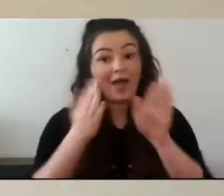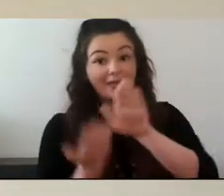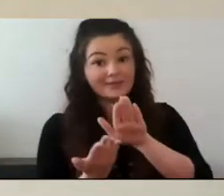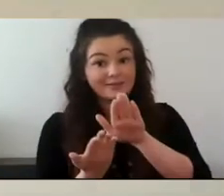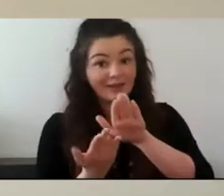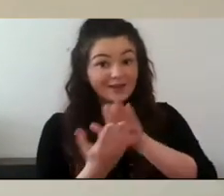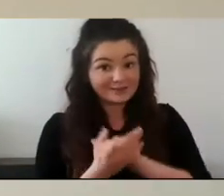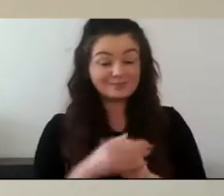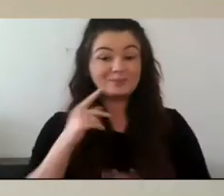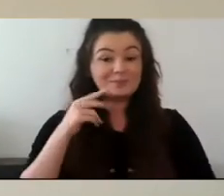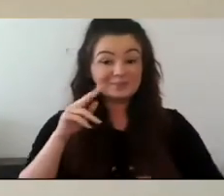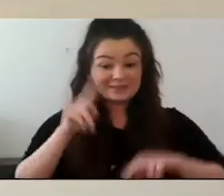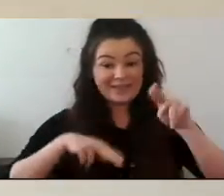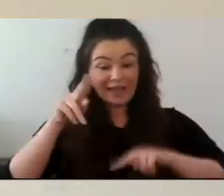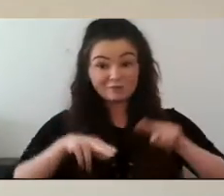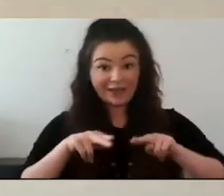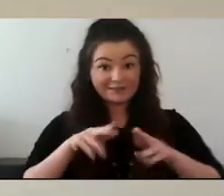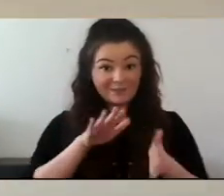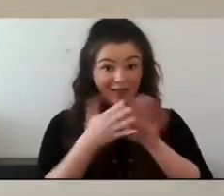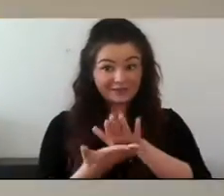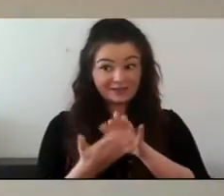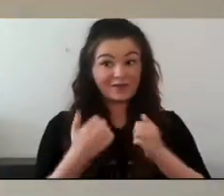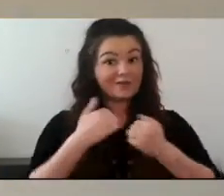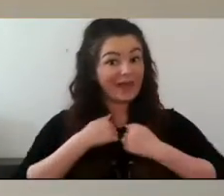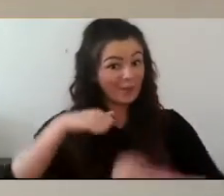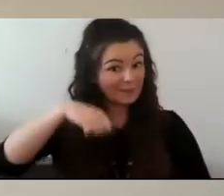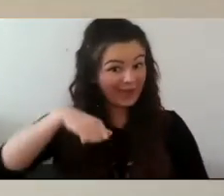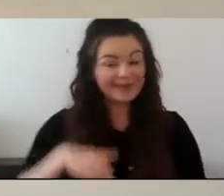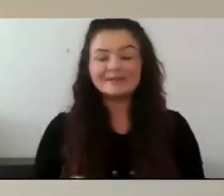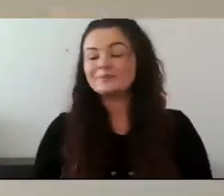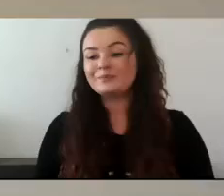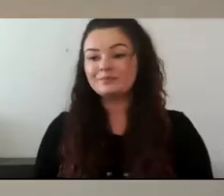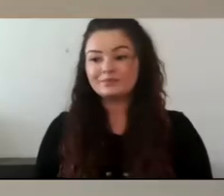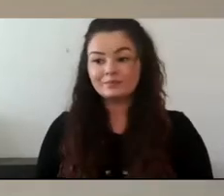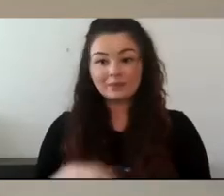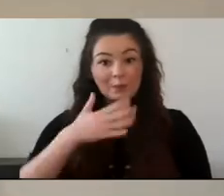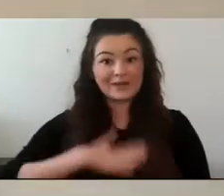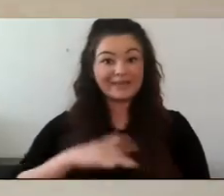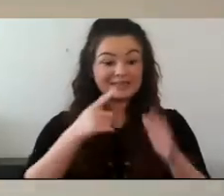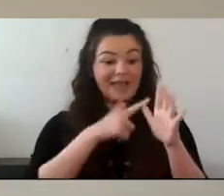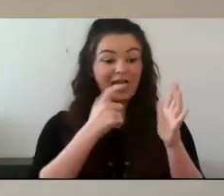So we're going to decorate the other side of our bag. I'm going to need some acrylic paints,